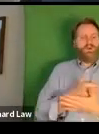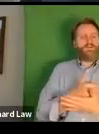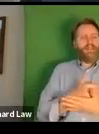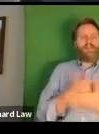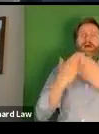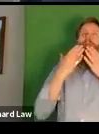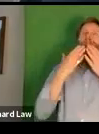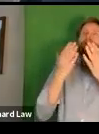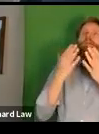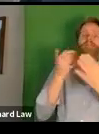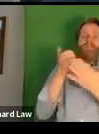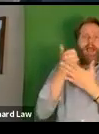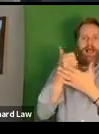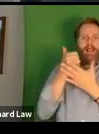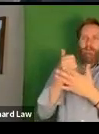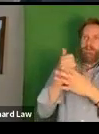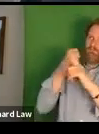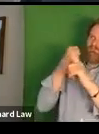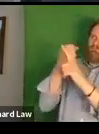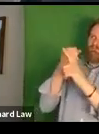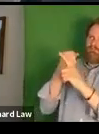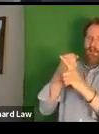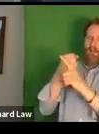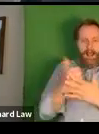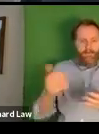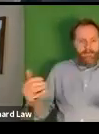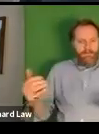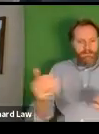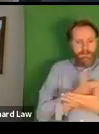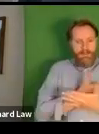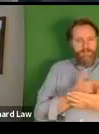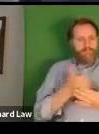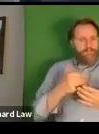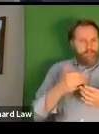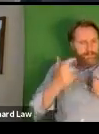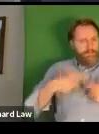have a voice and stay safe so James I don't if you can give some reassurance